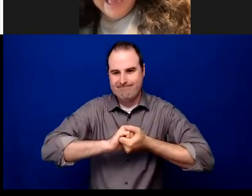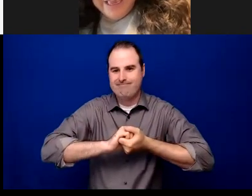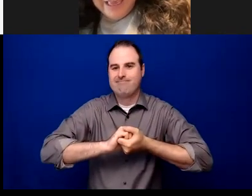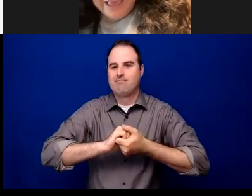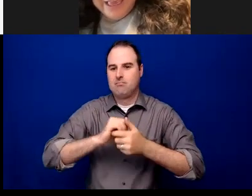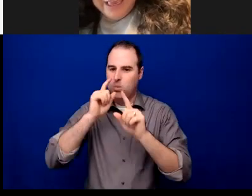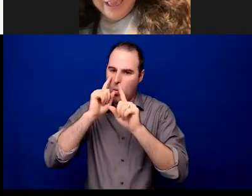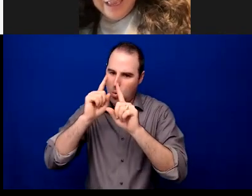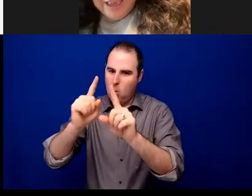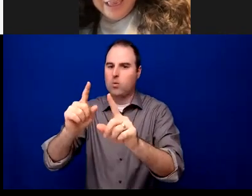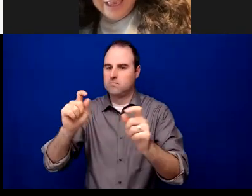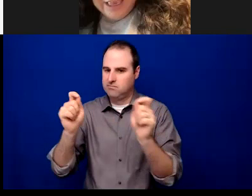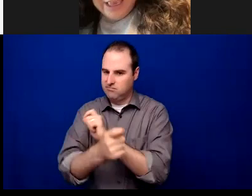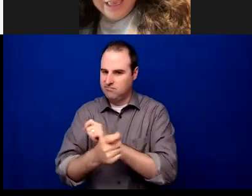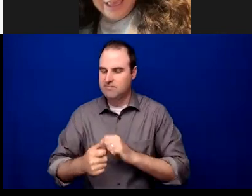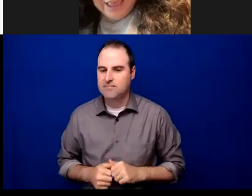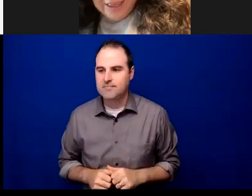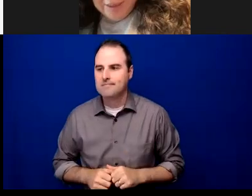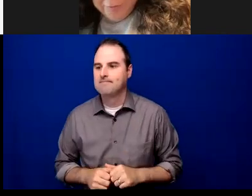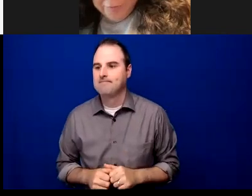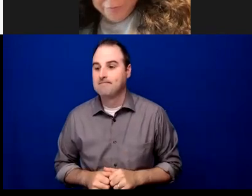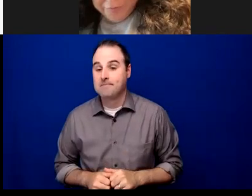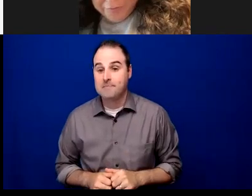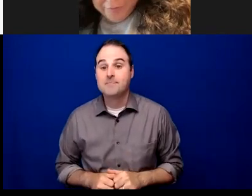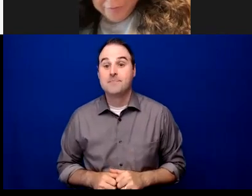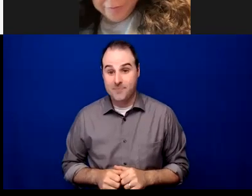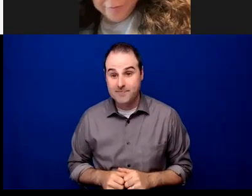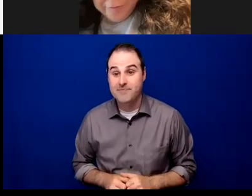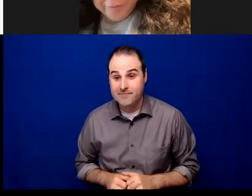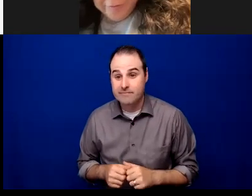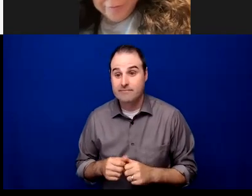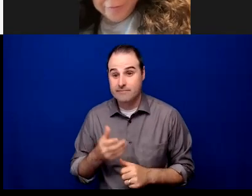So I really appreciate everyone who took the time to come in today.